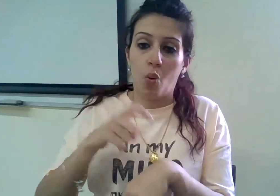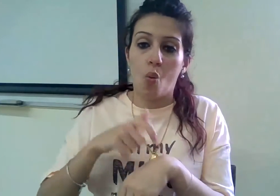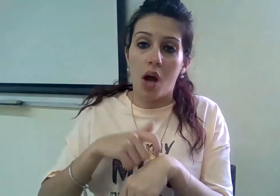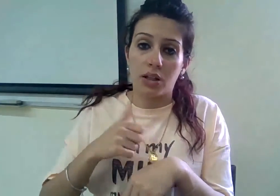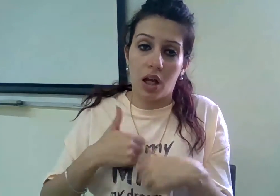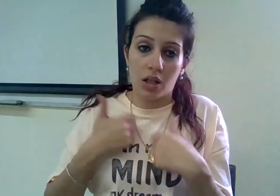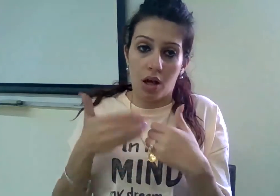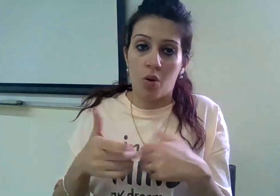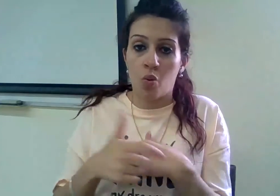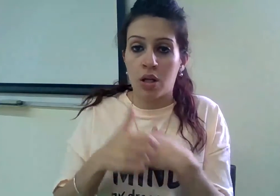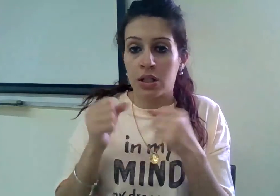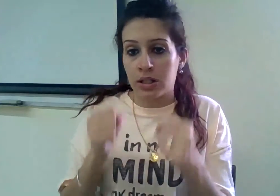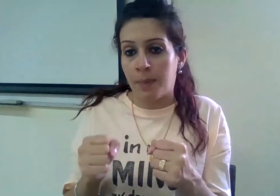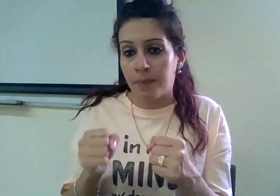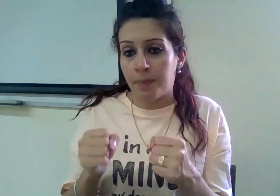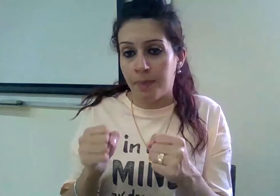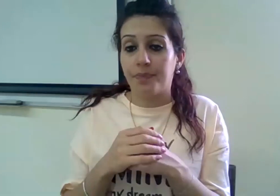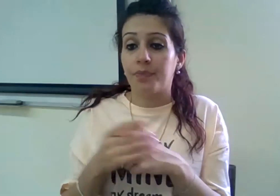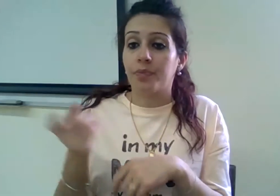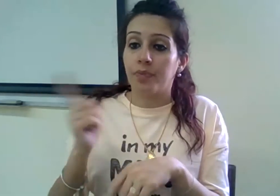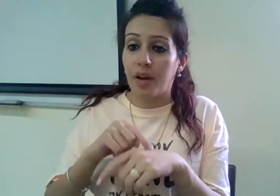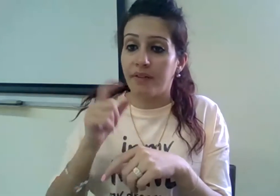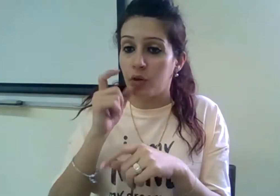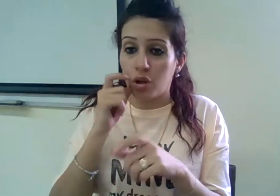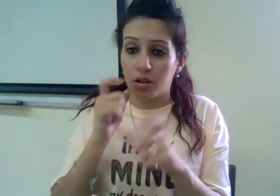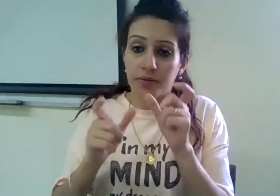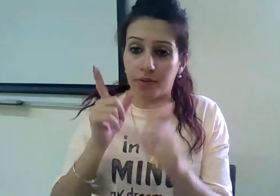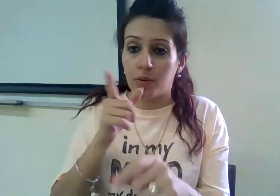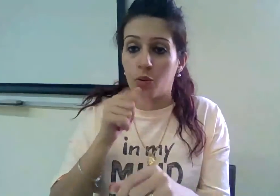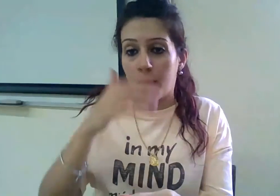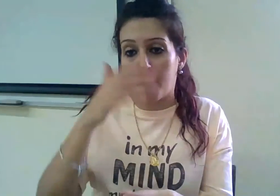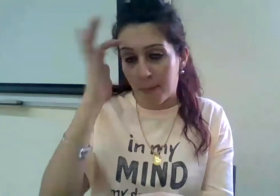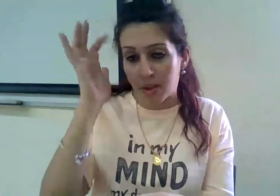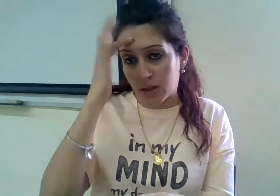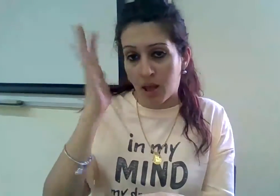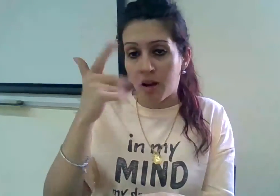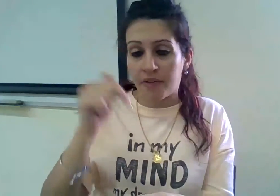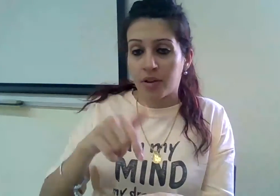Even if the school provides training materials to help kids achieve,